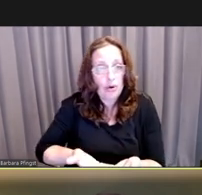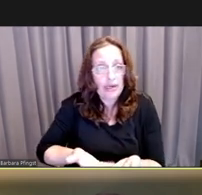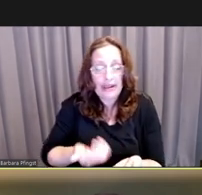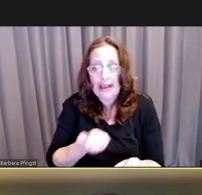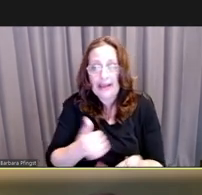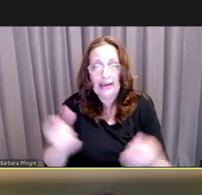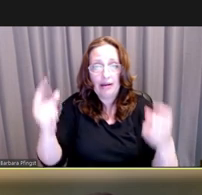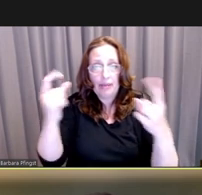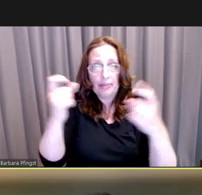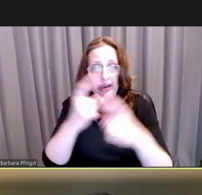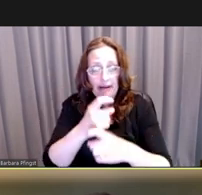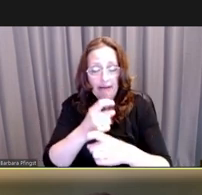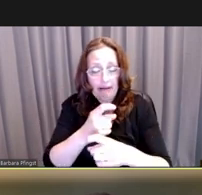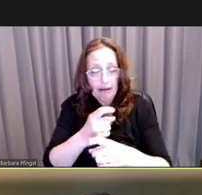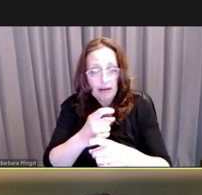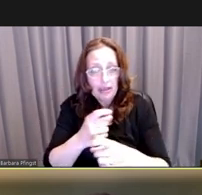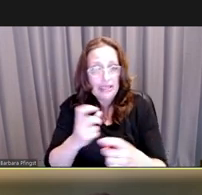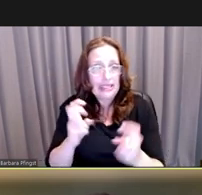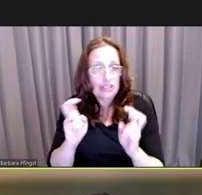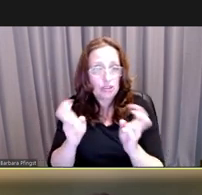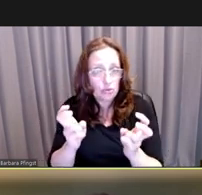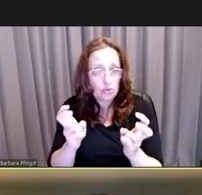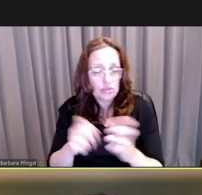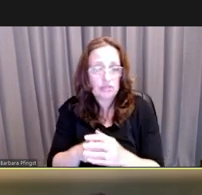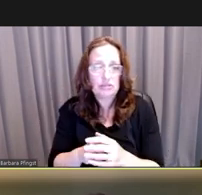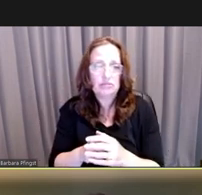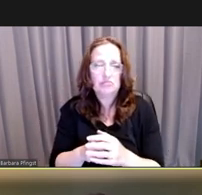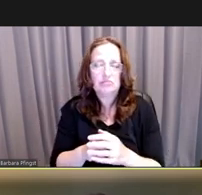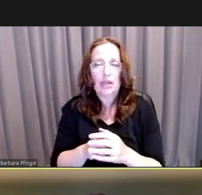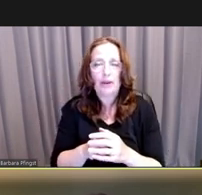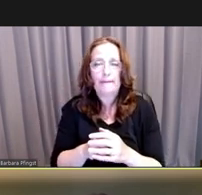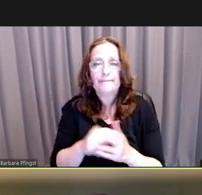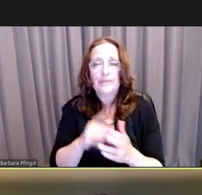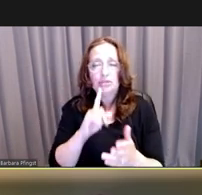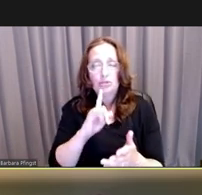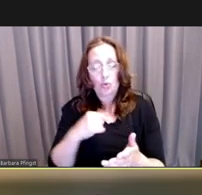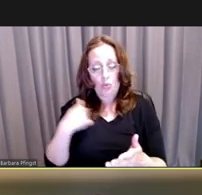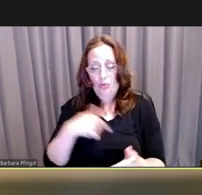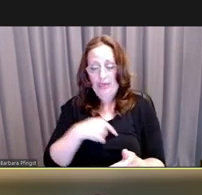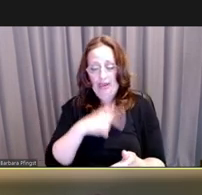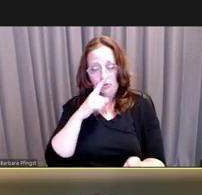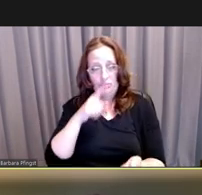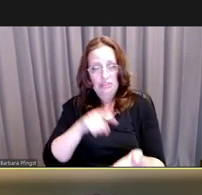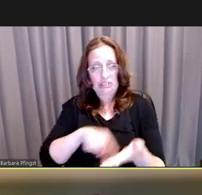An exam is really important. So... Seeing the child and looking in their ears,